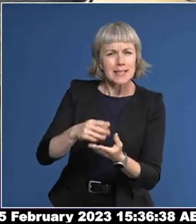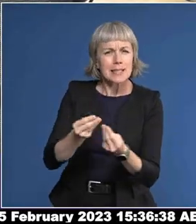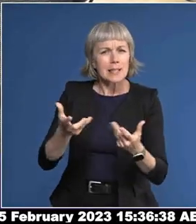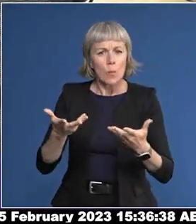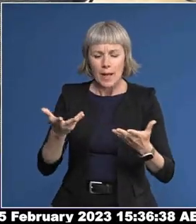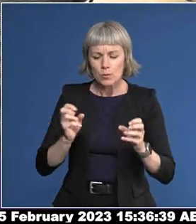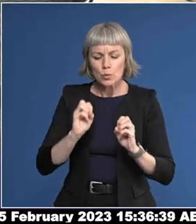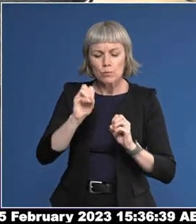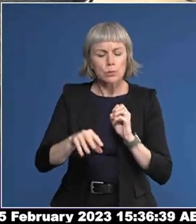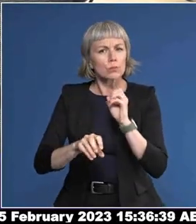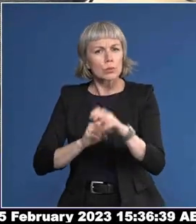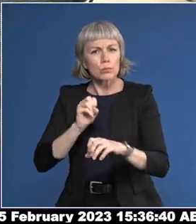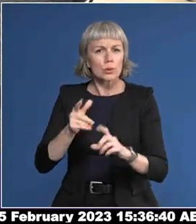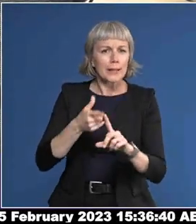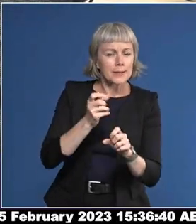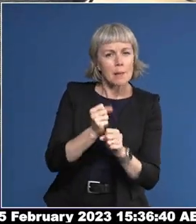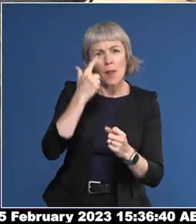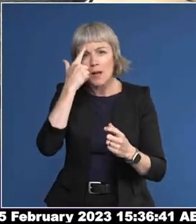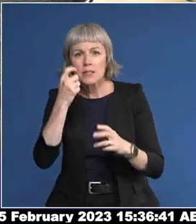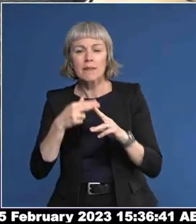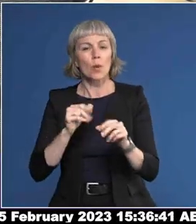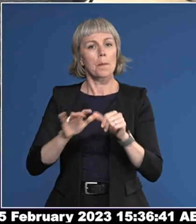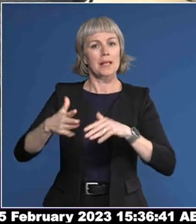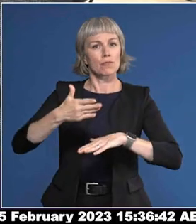And she was speaking about the NDIS Commission and whether it could be the